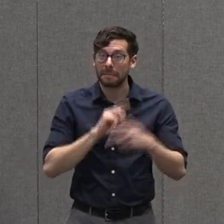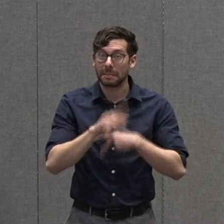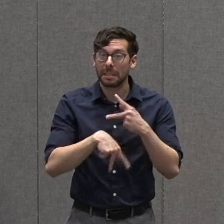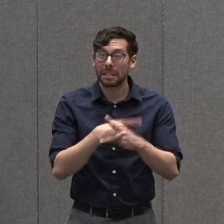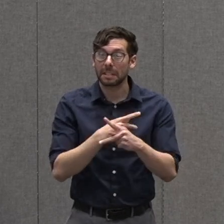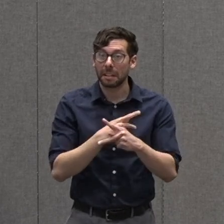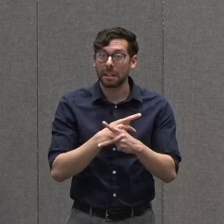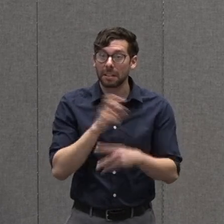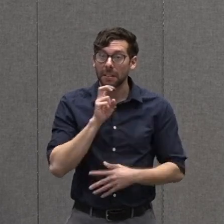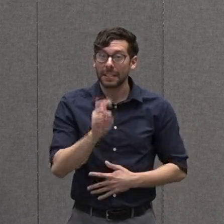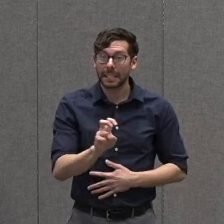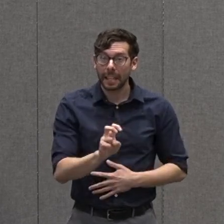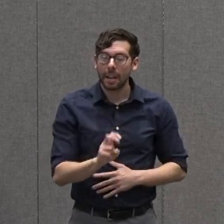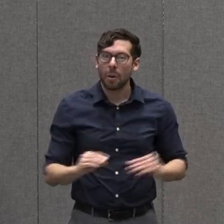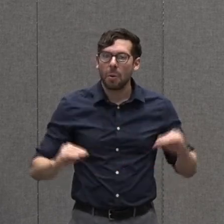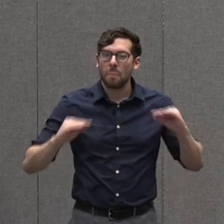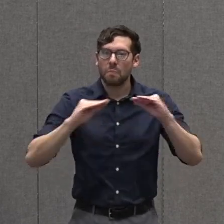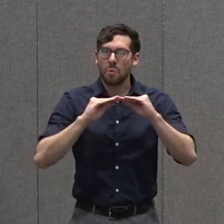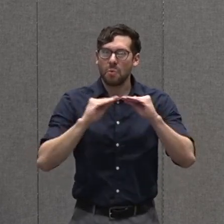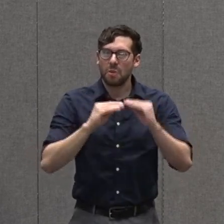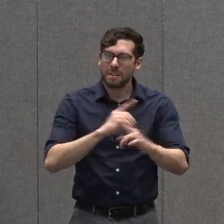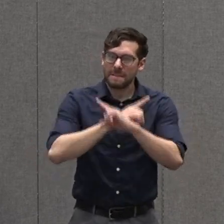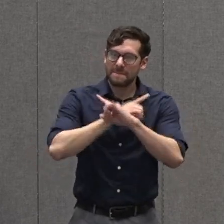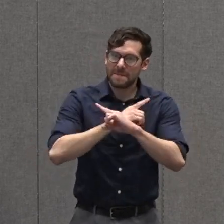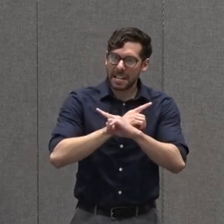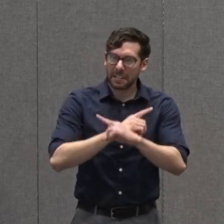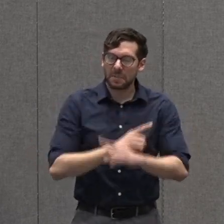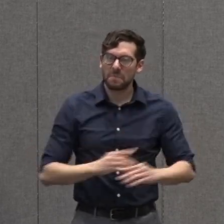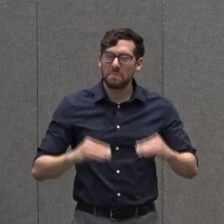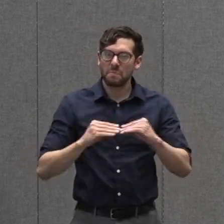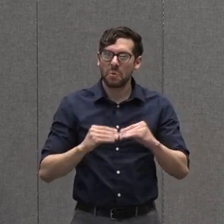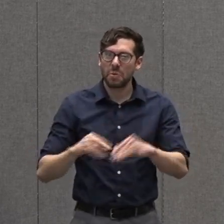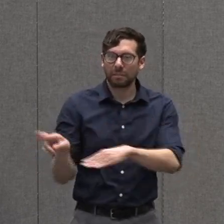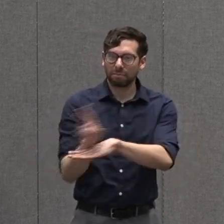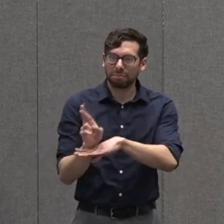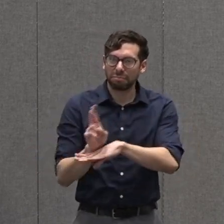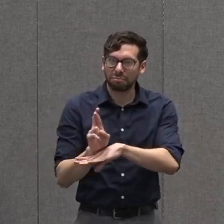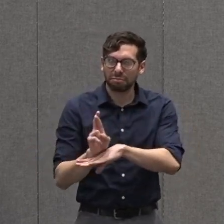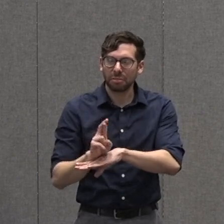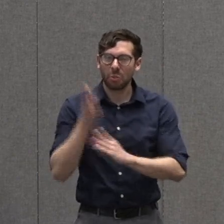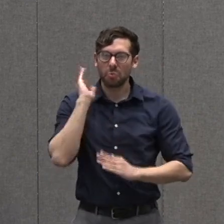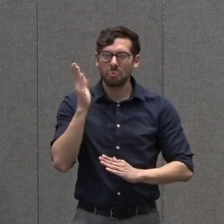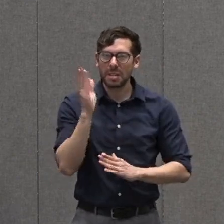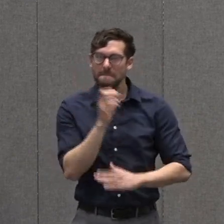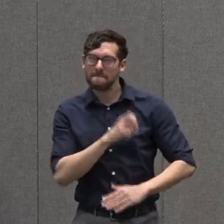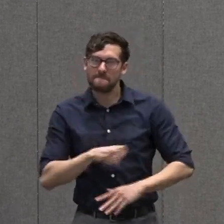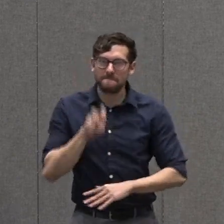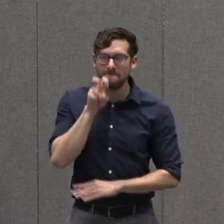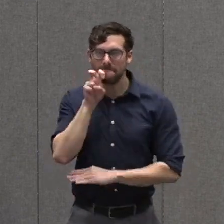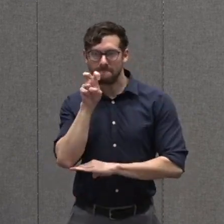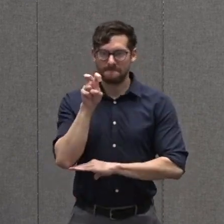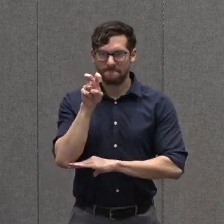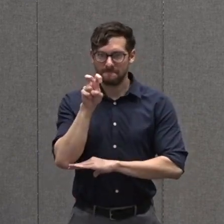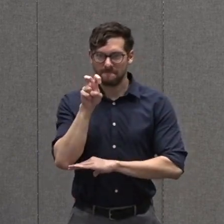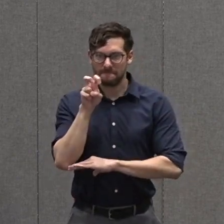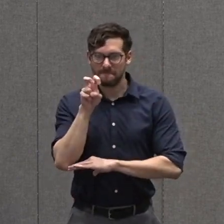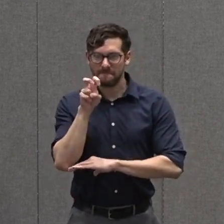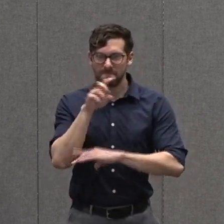More apt to rattle, more apt to get up into a defensive pose, kind of scary looking. But they're still, they're just saying,